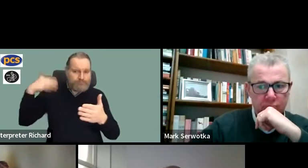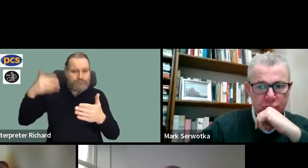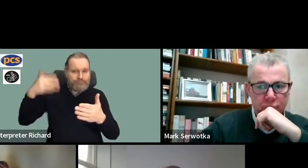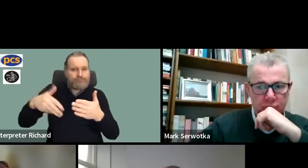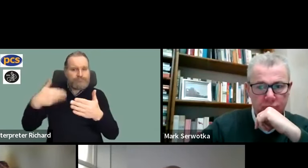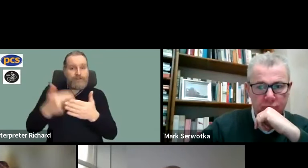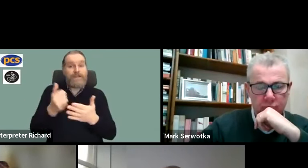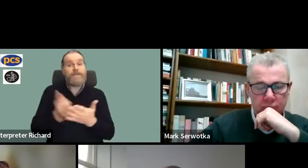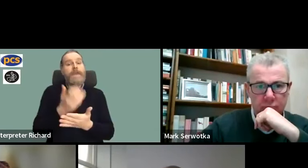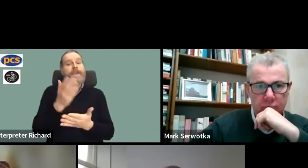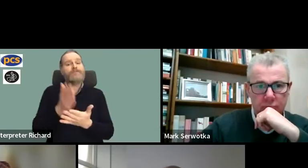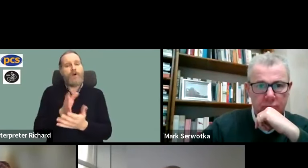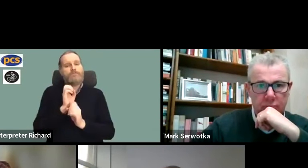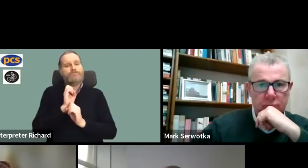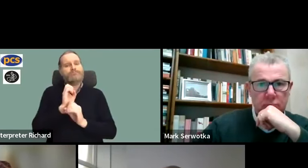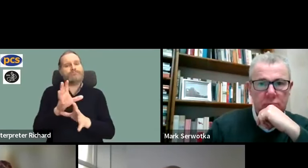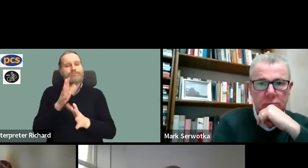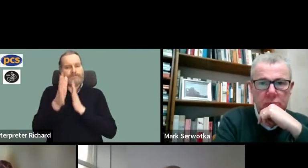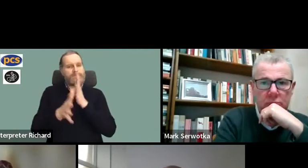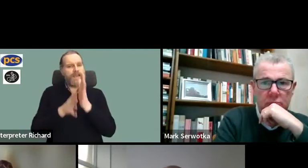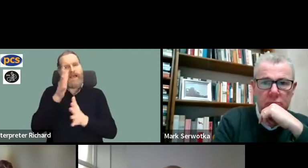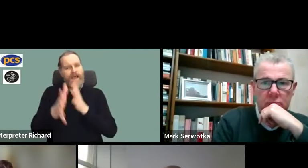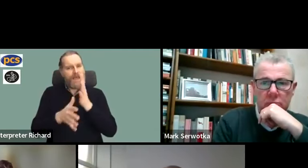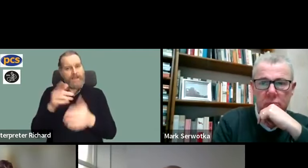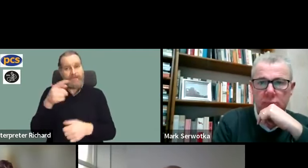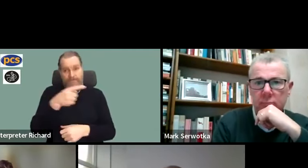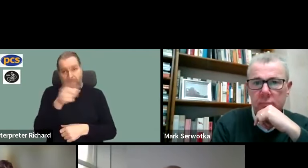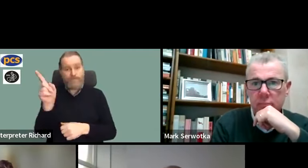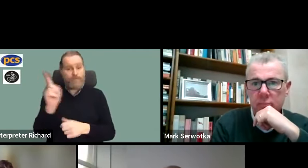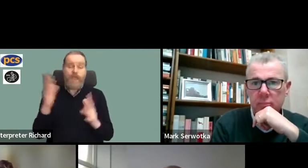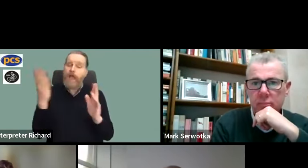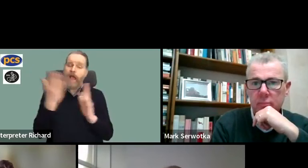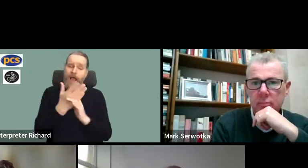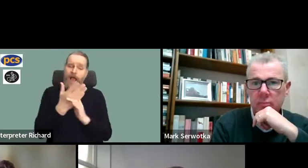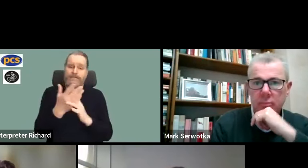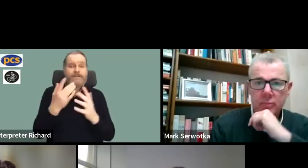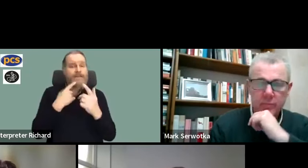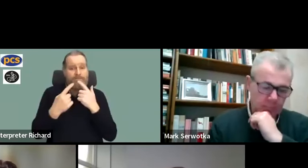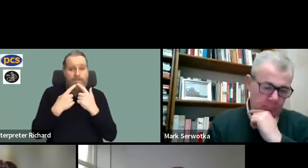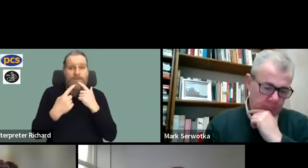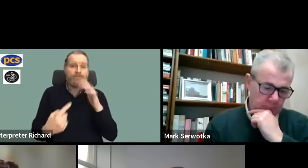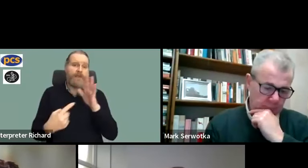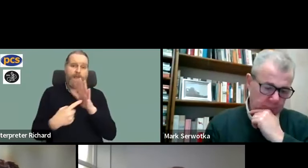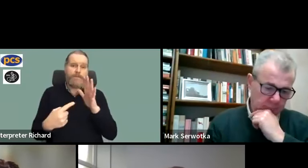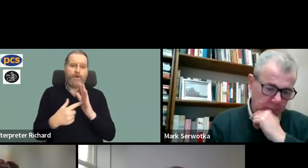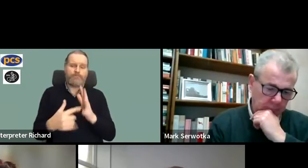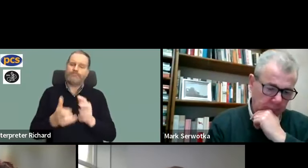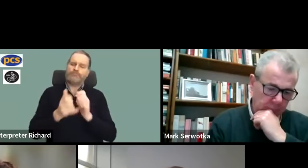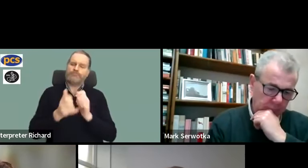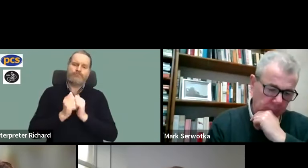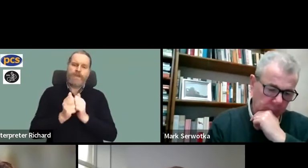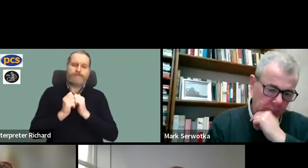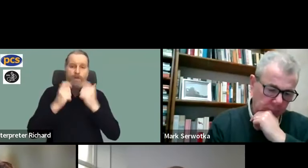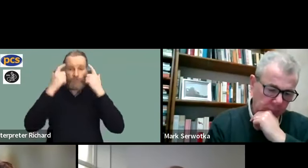Richard is a store. Pcs. Facebook lives. Does that make sure that that the event is as that the event is as accessible as possible? And we're always really